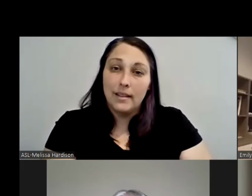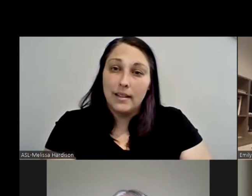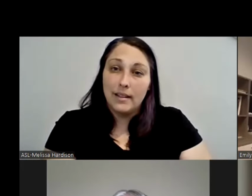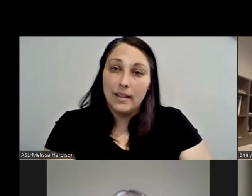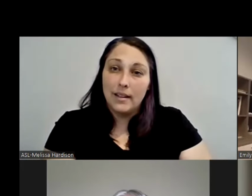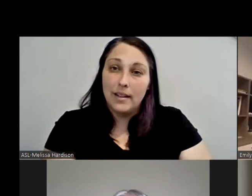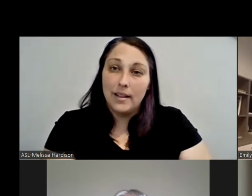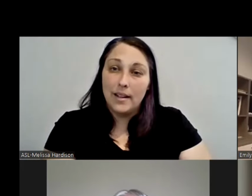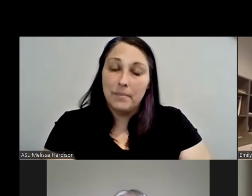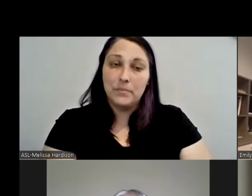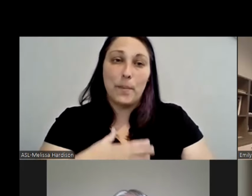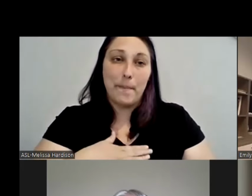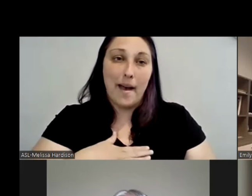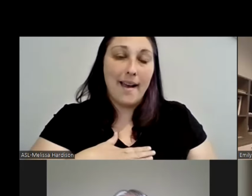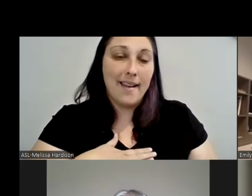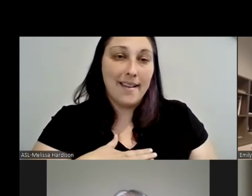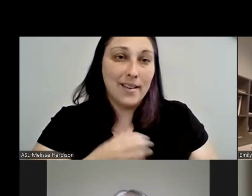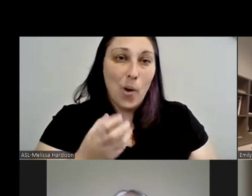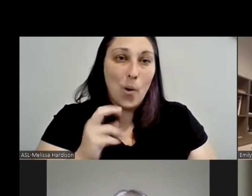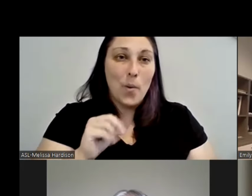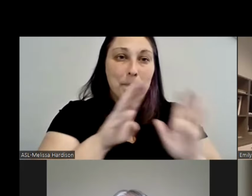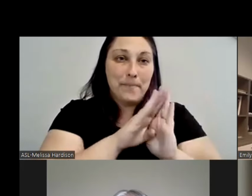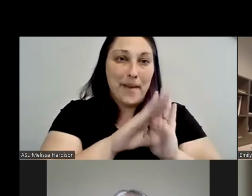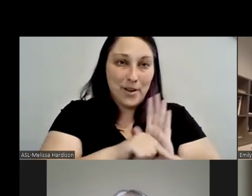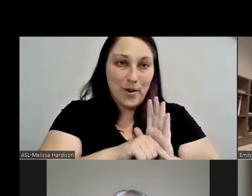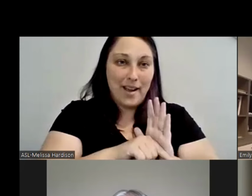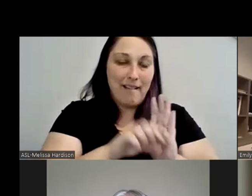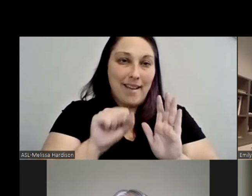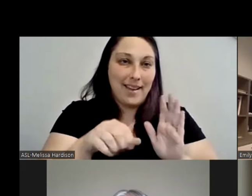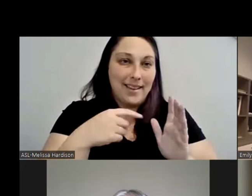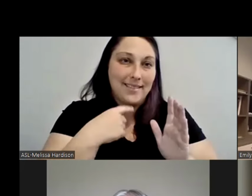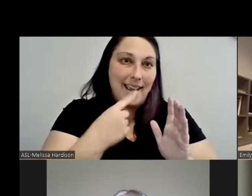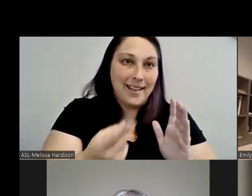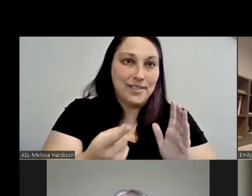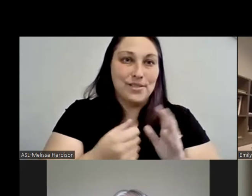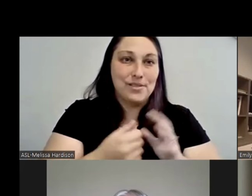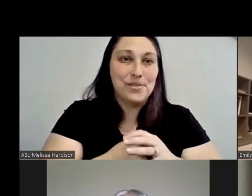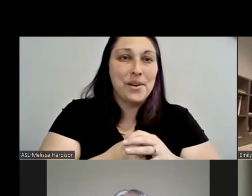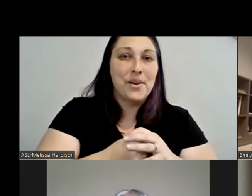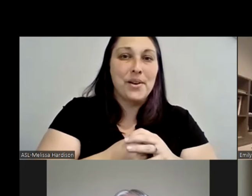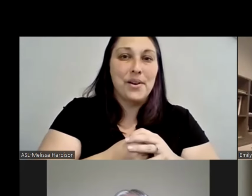And for all of the years that he lived with us, you never fell in this place that was obviously could be very dangerous.